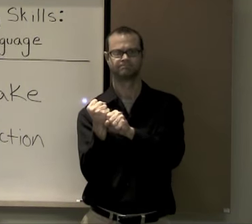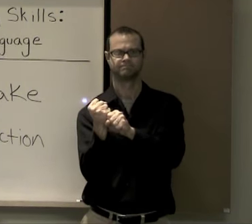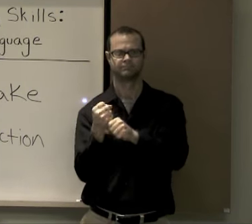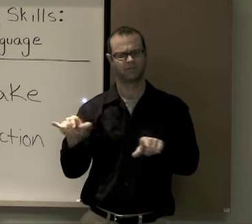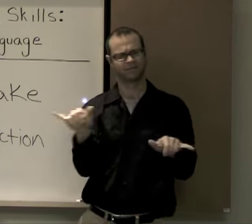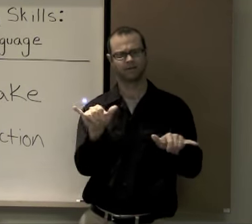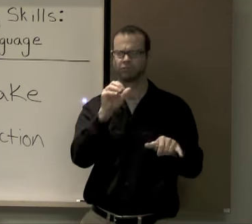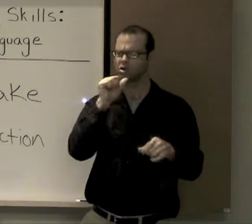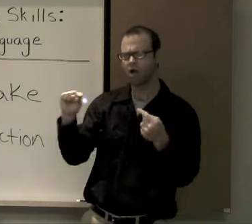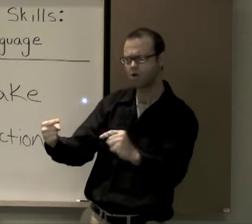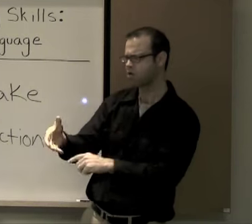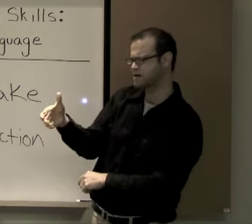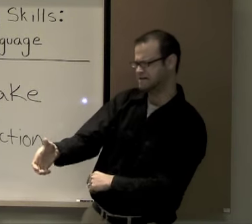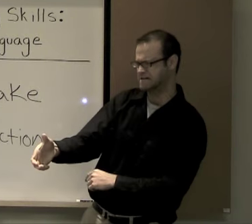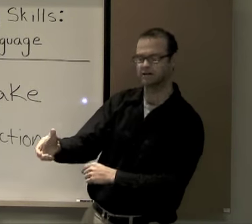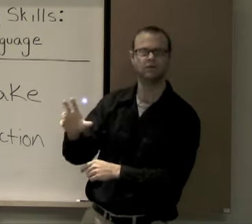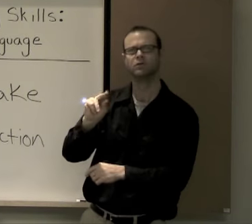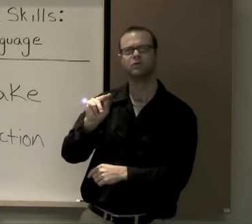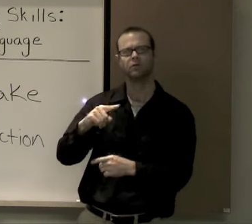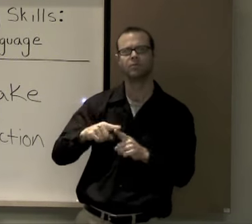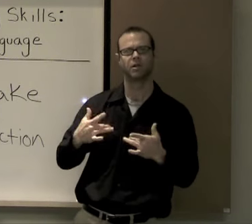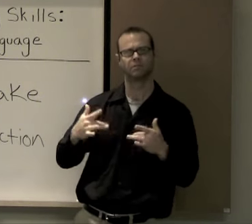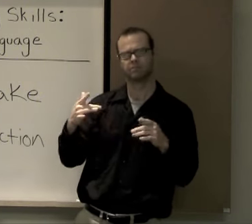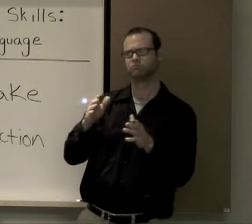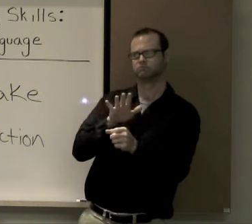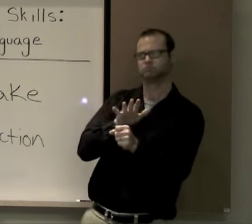traits to introduce yourself by first name then last name. It is best to finger spell